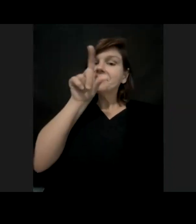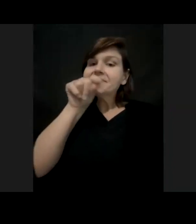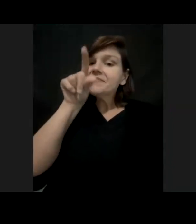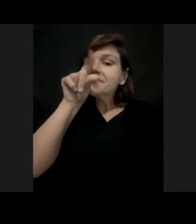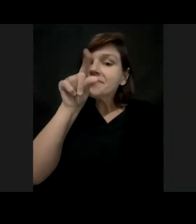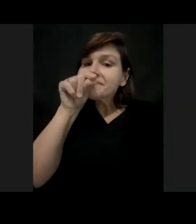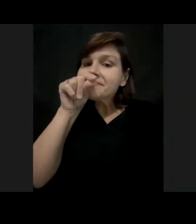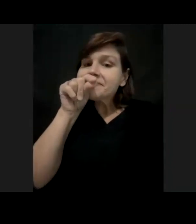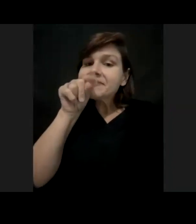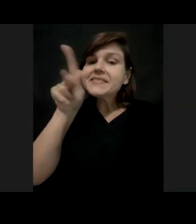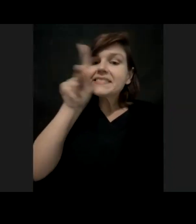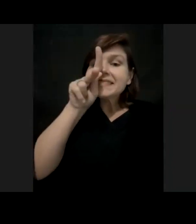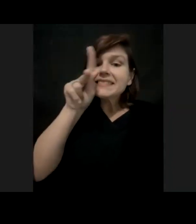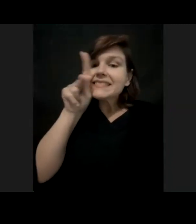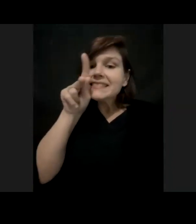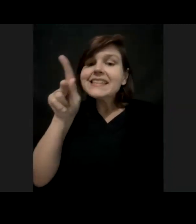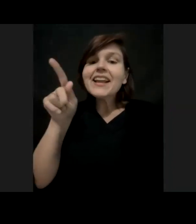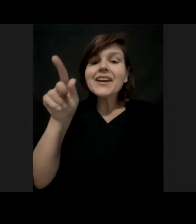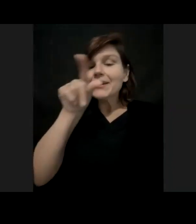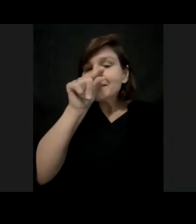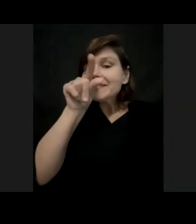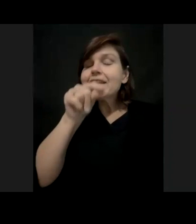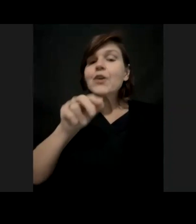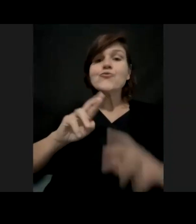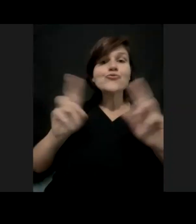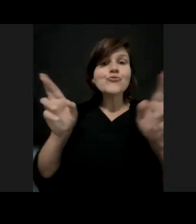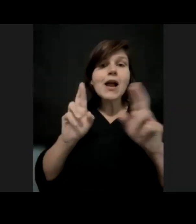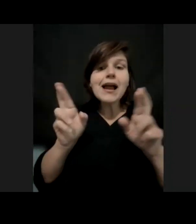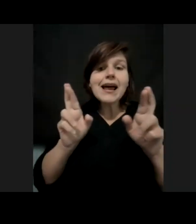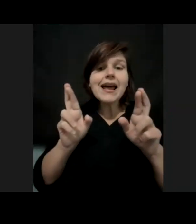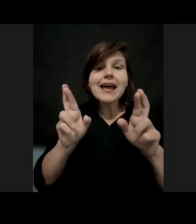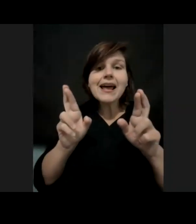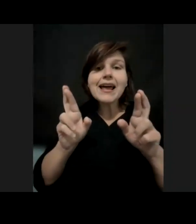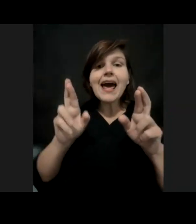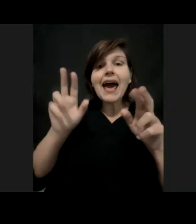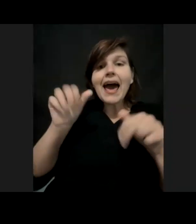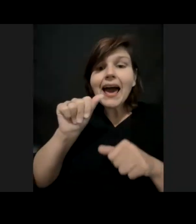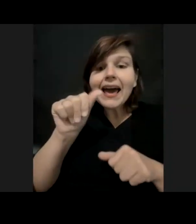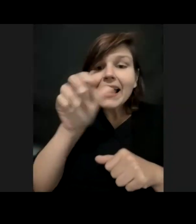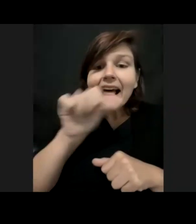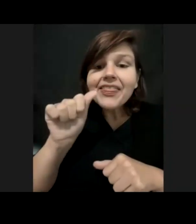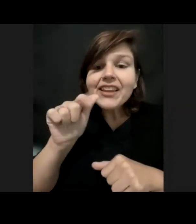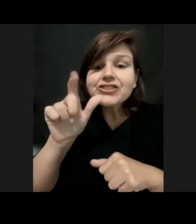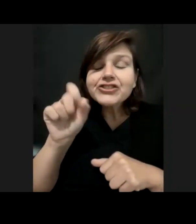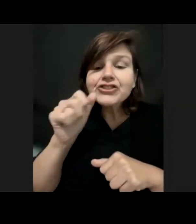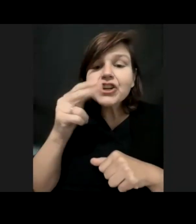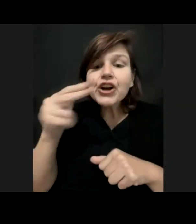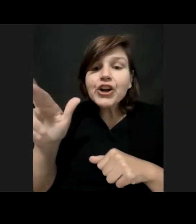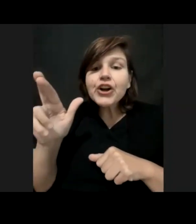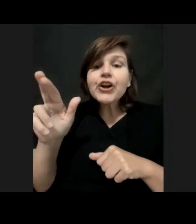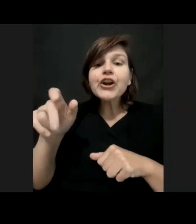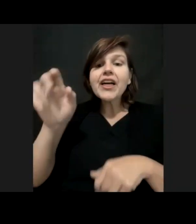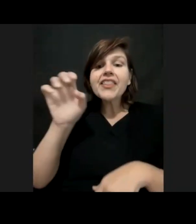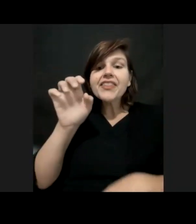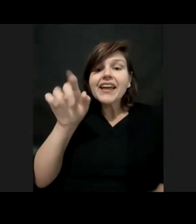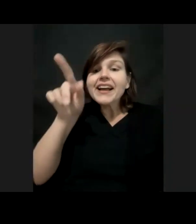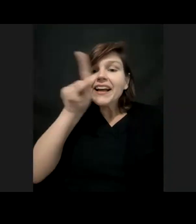“I am ready,” said Alishaaa the Kingfisher! “Darling, then here we go.”